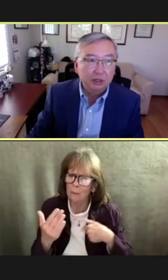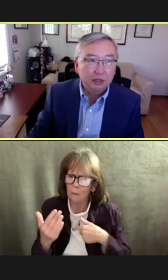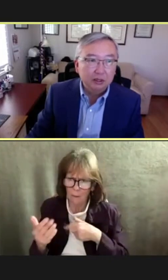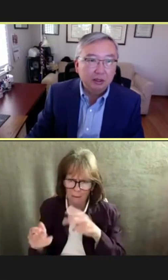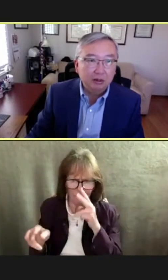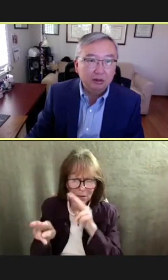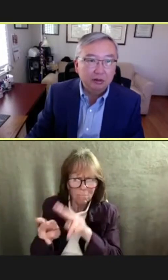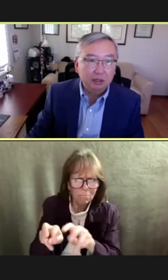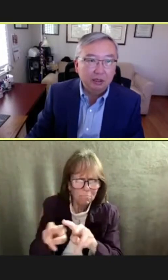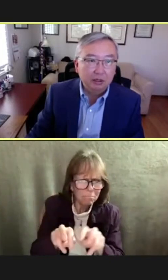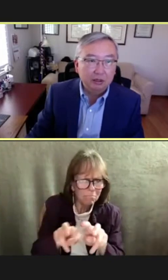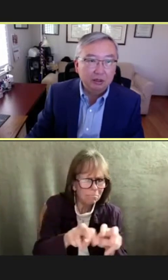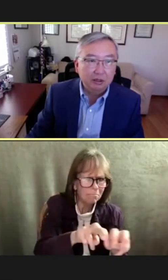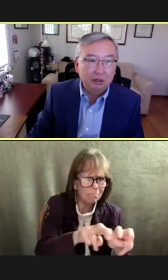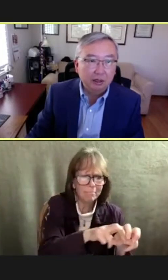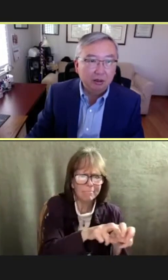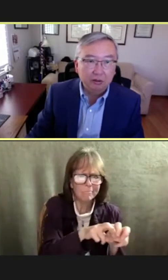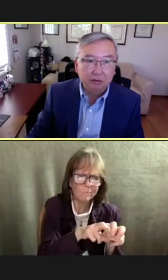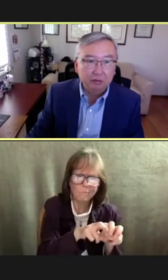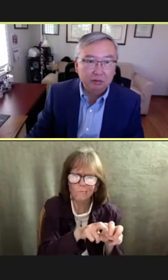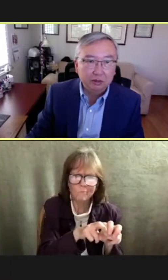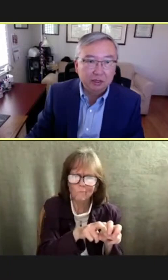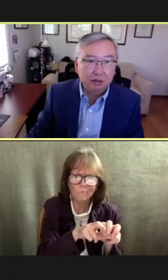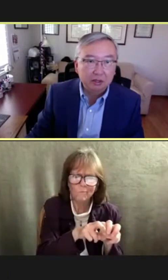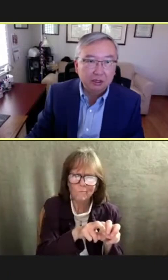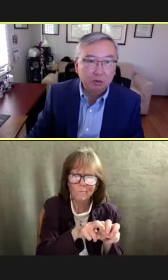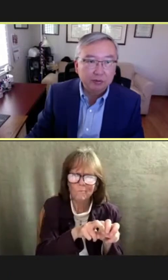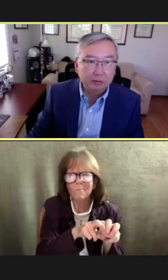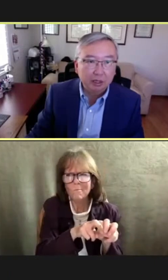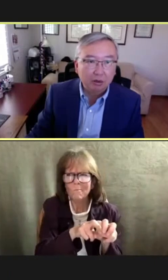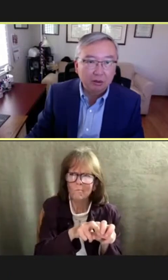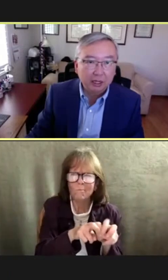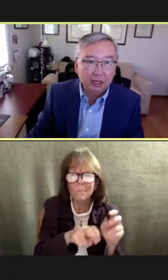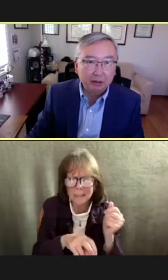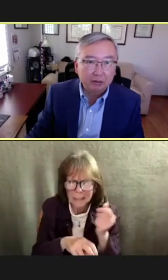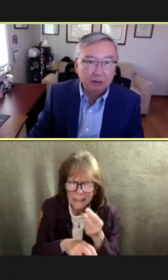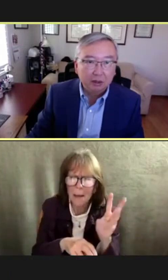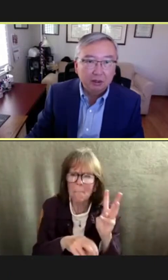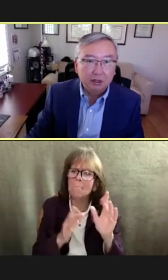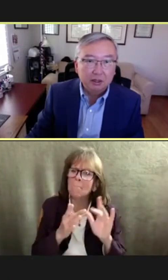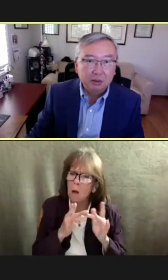some of them are online, some of them are in-person,